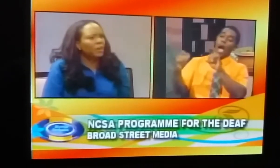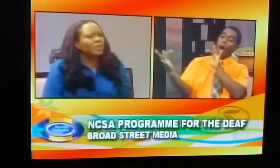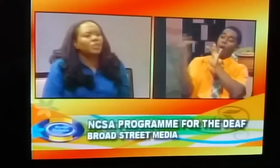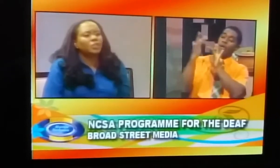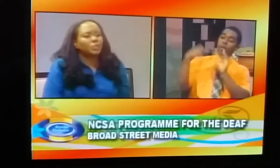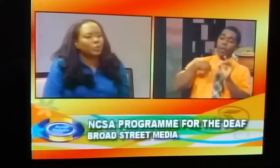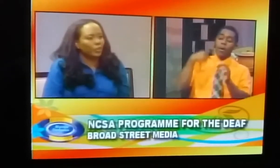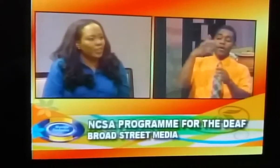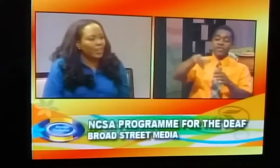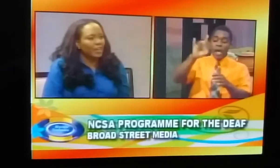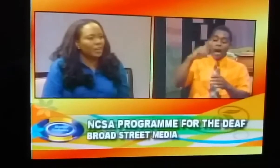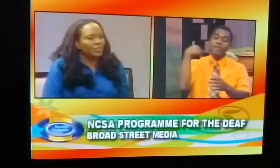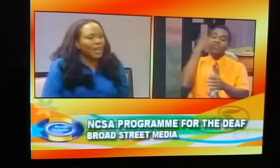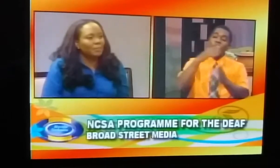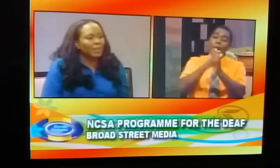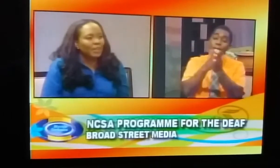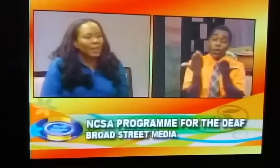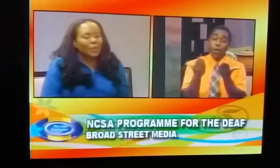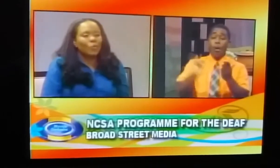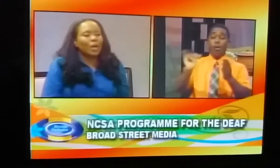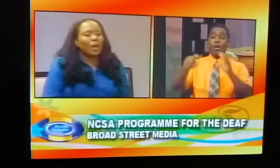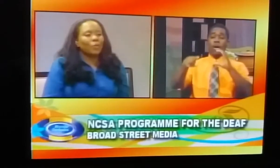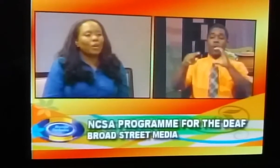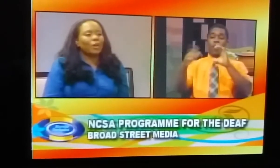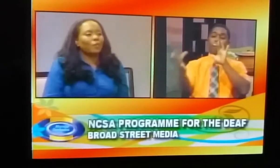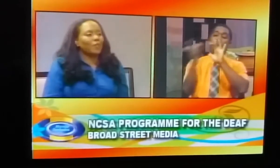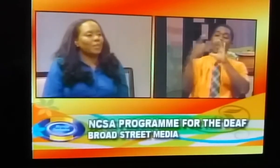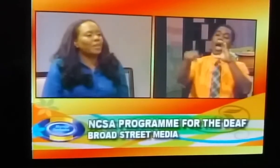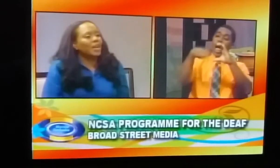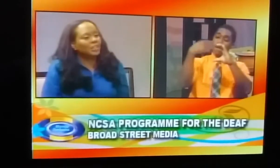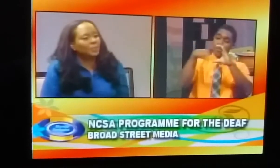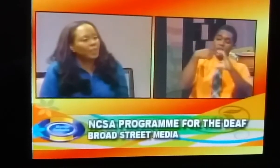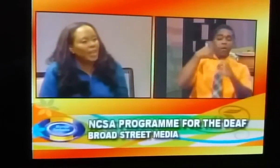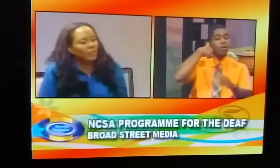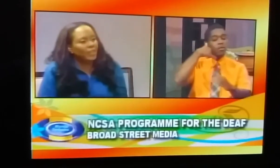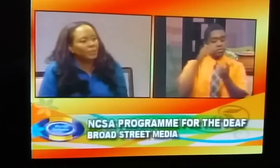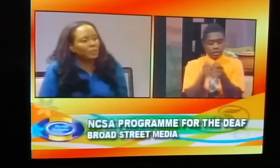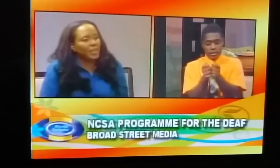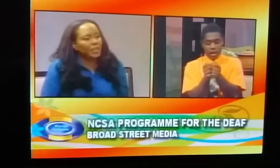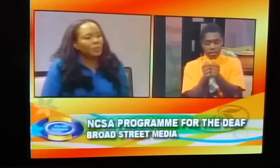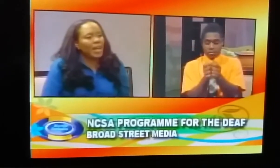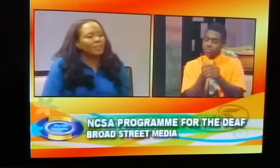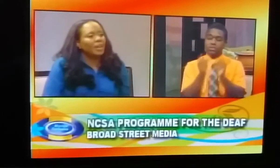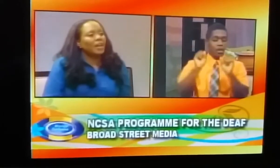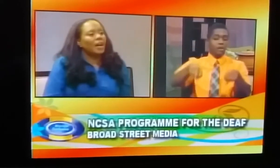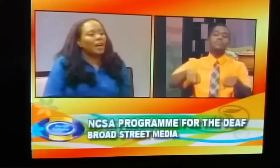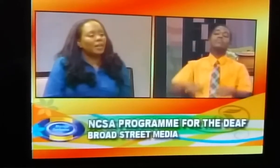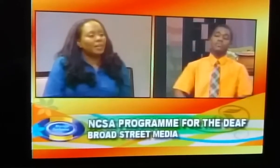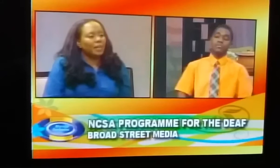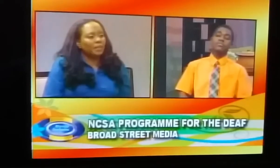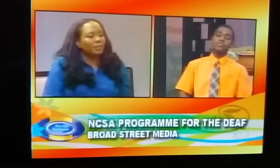sure they can contact me we are we are obviously Ashley we have a Facebook page we have email and